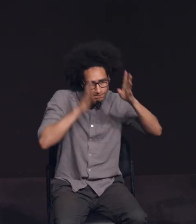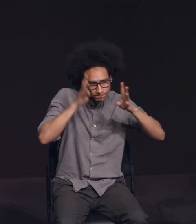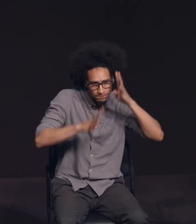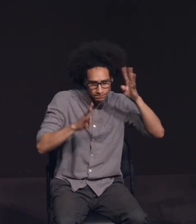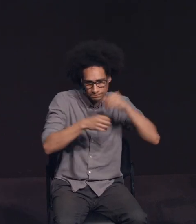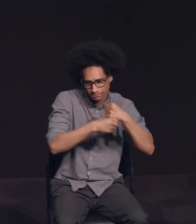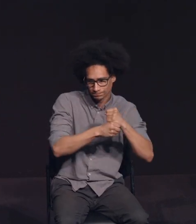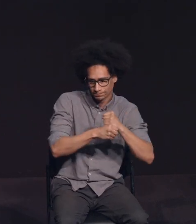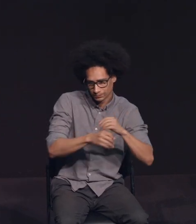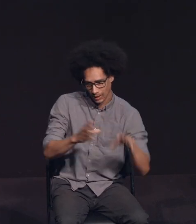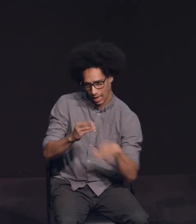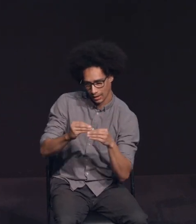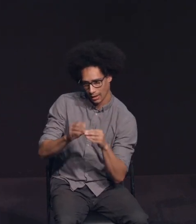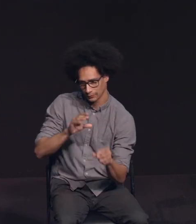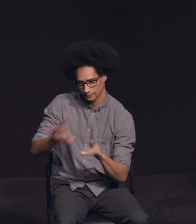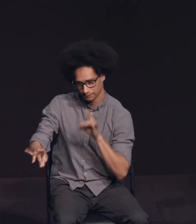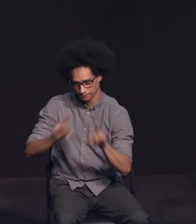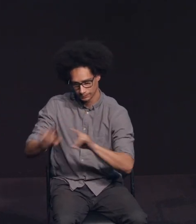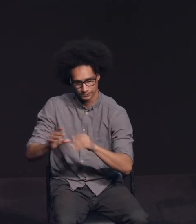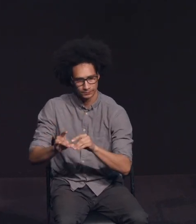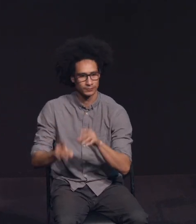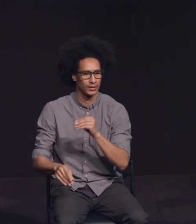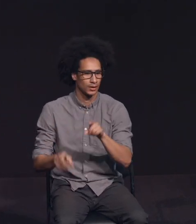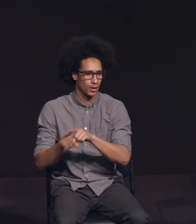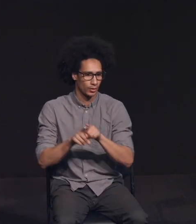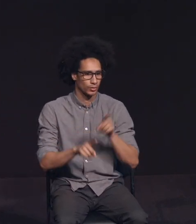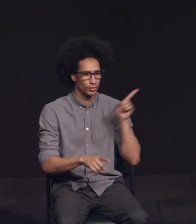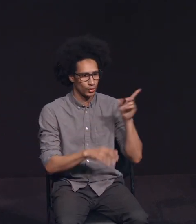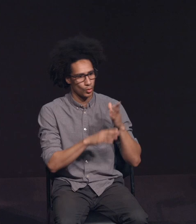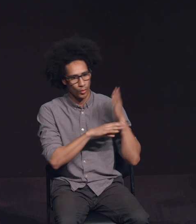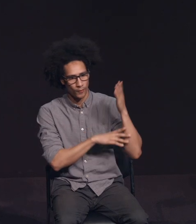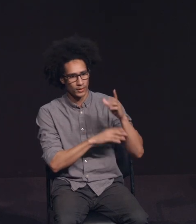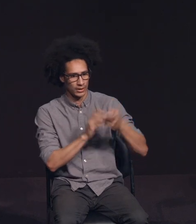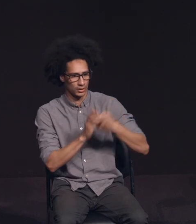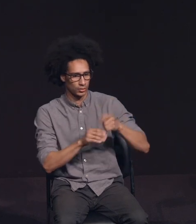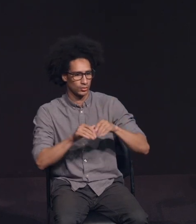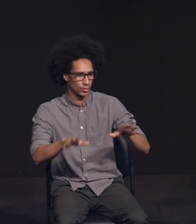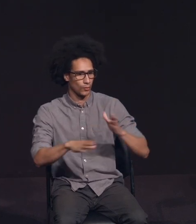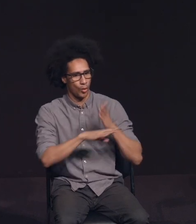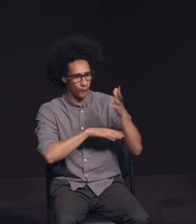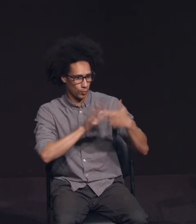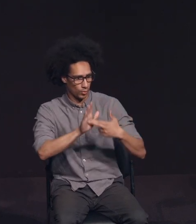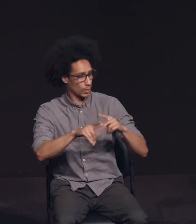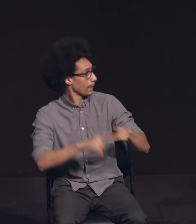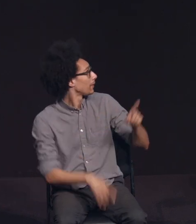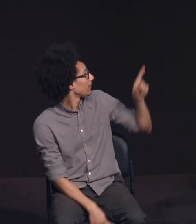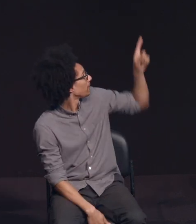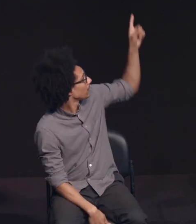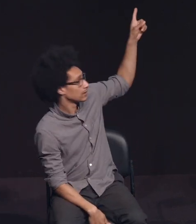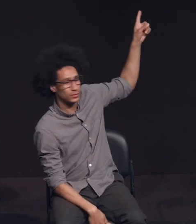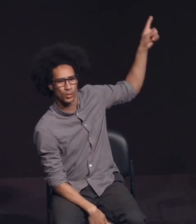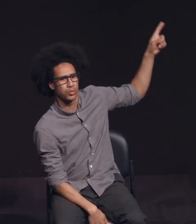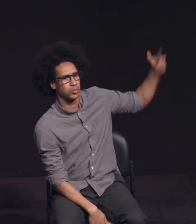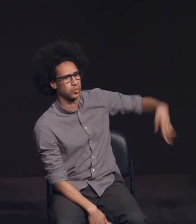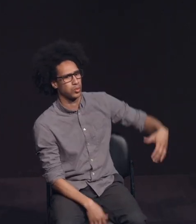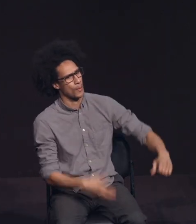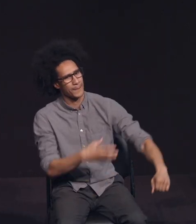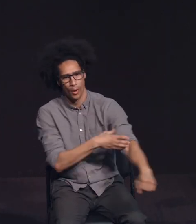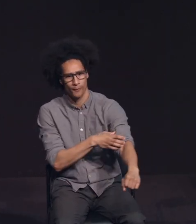Black people in those early issues of "The Crisis" are overrepresented. But this is a powerful statement by "Brownies' Book"